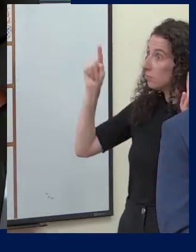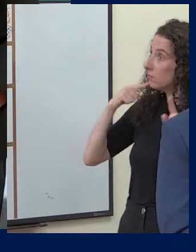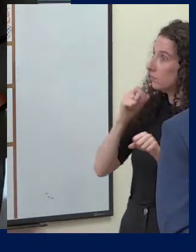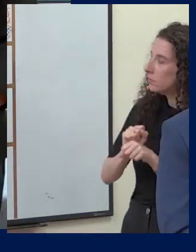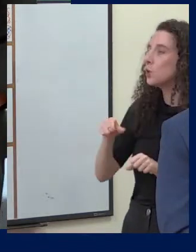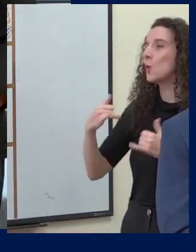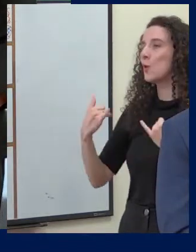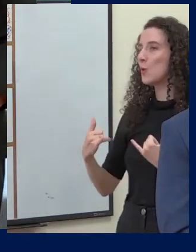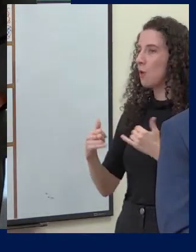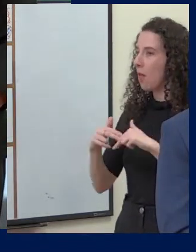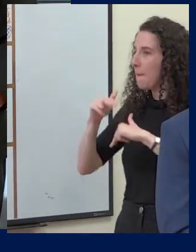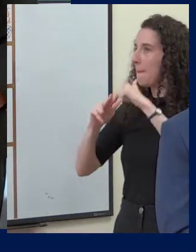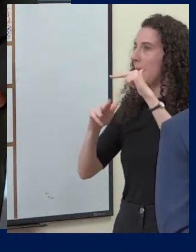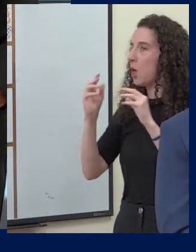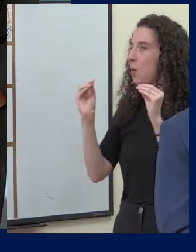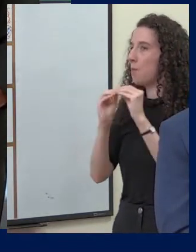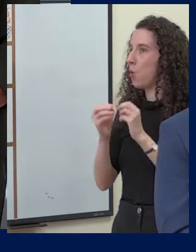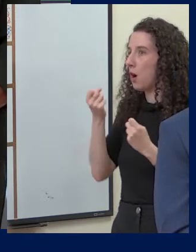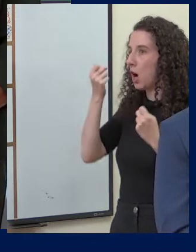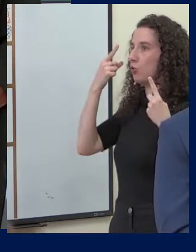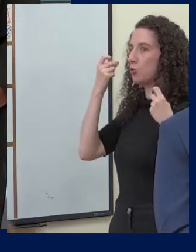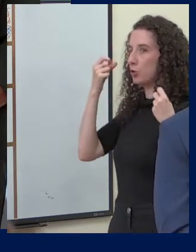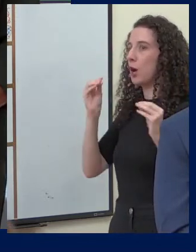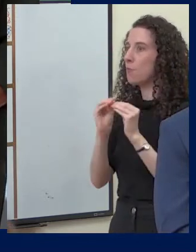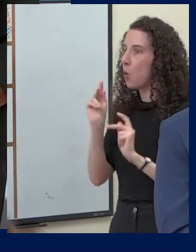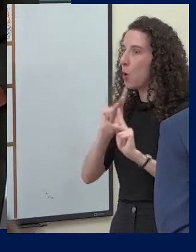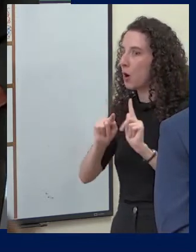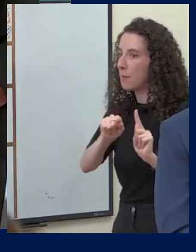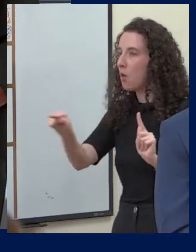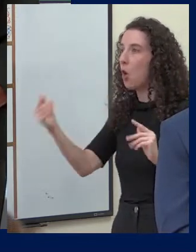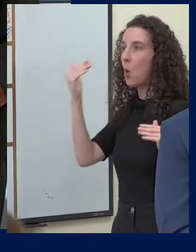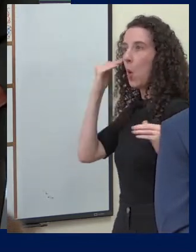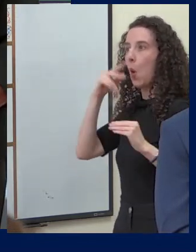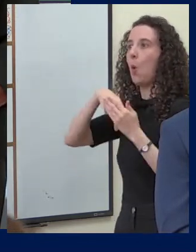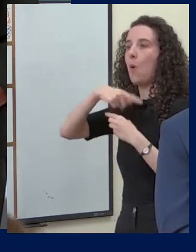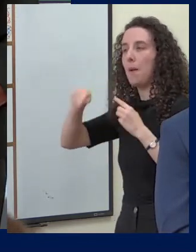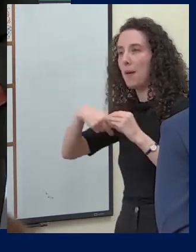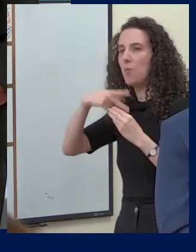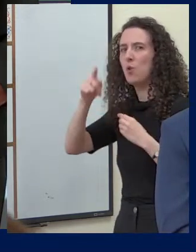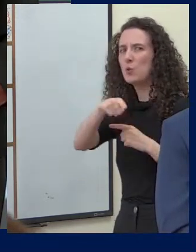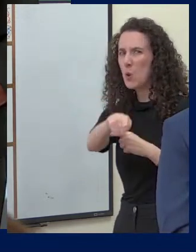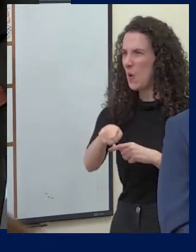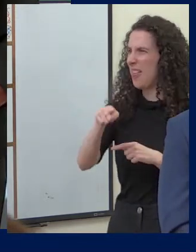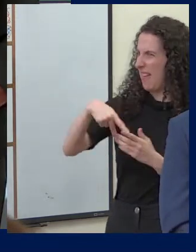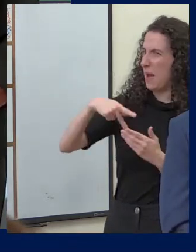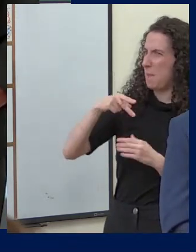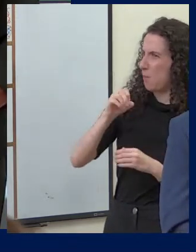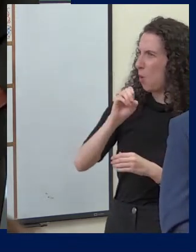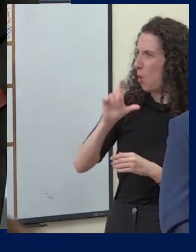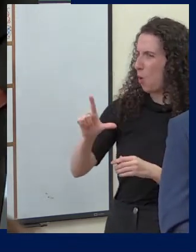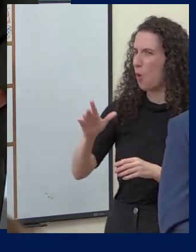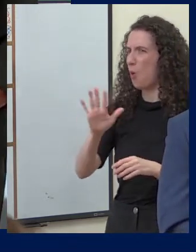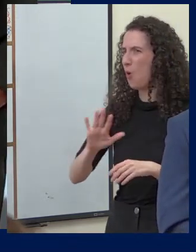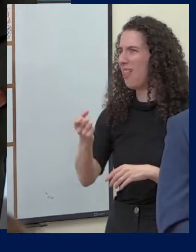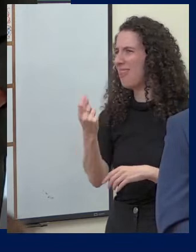If you asked that same population and said only about 11% know about it, ask them about